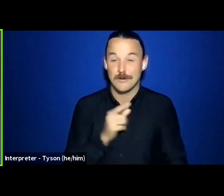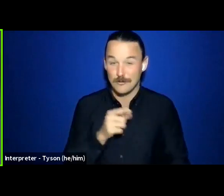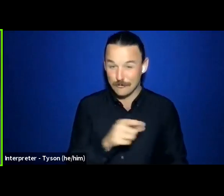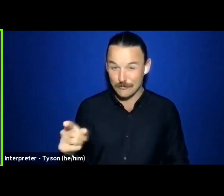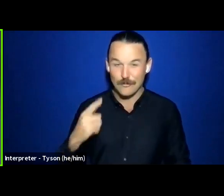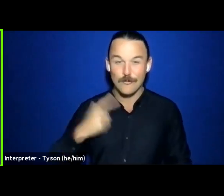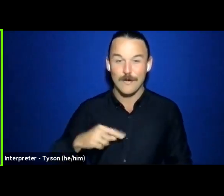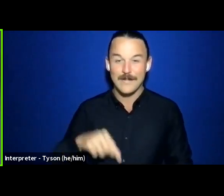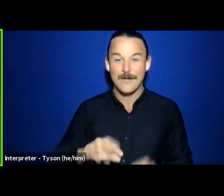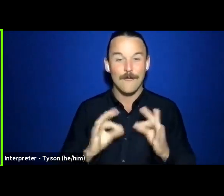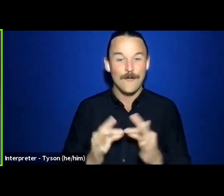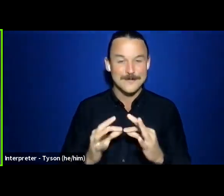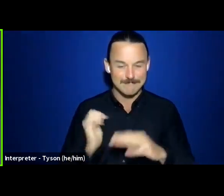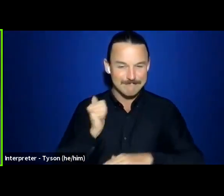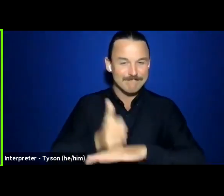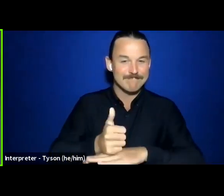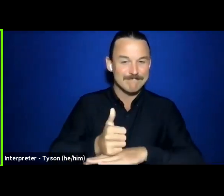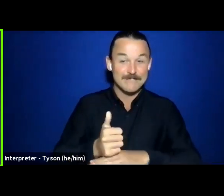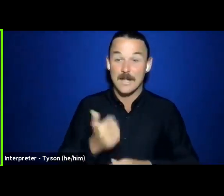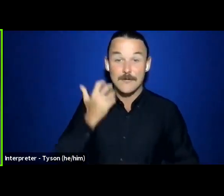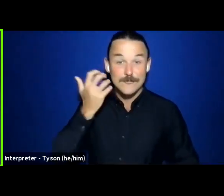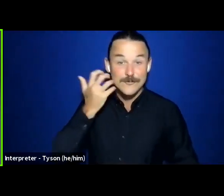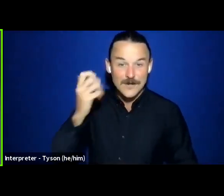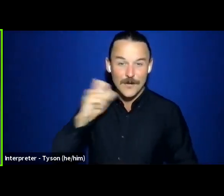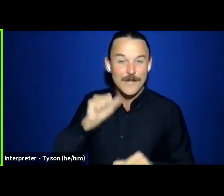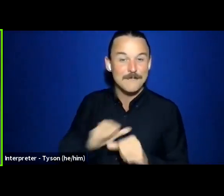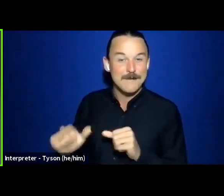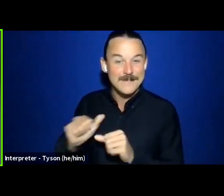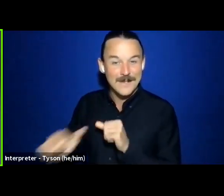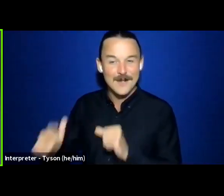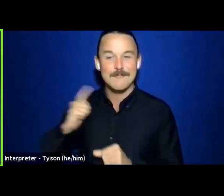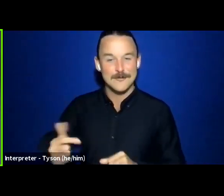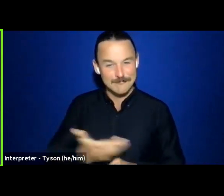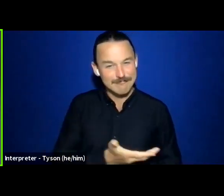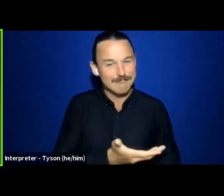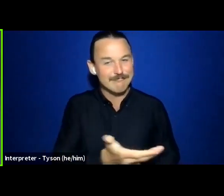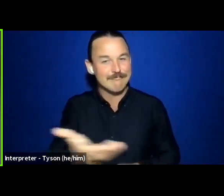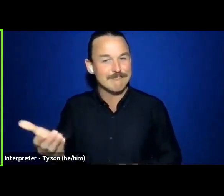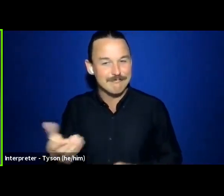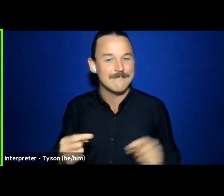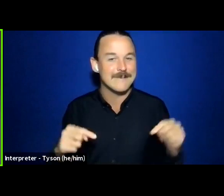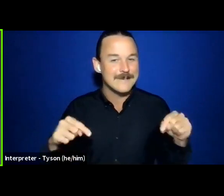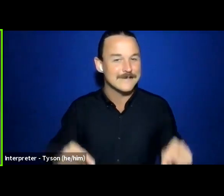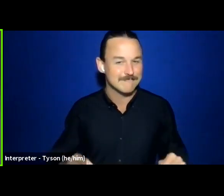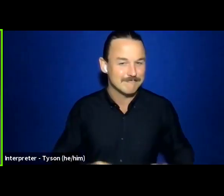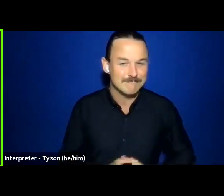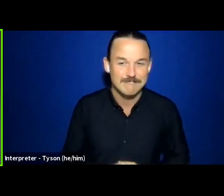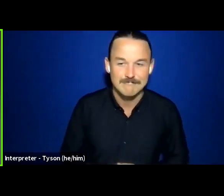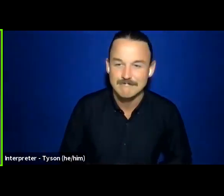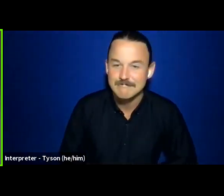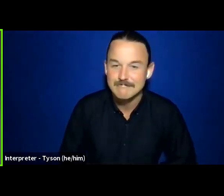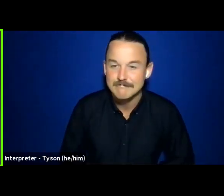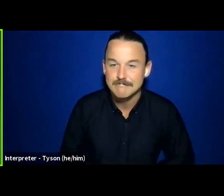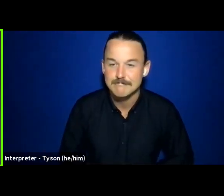our organization. Next exists, and you will exists, and you're paving the way for exists, and you're paving the way for a better future for all LGBT.